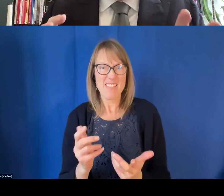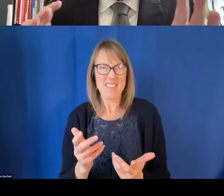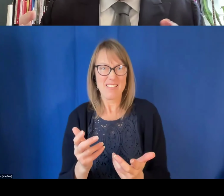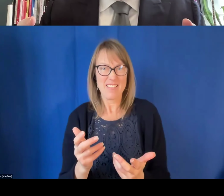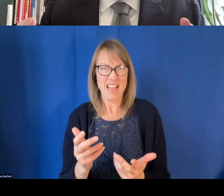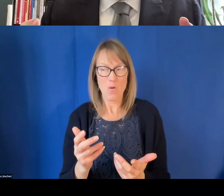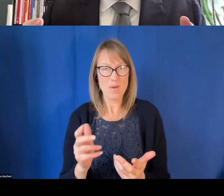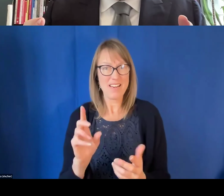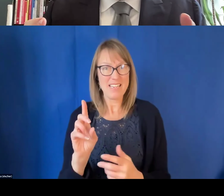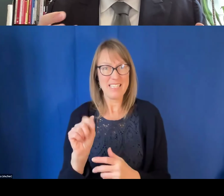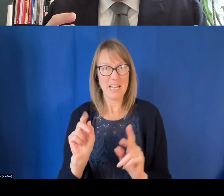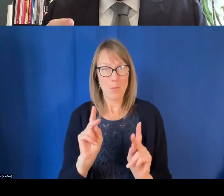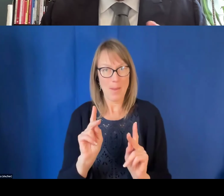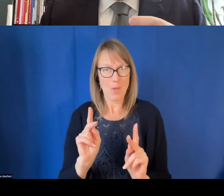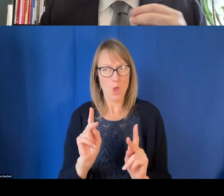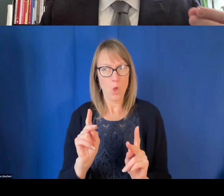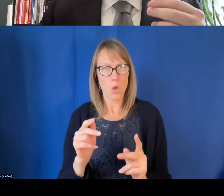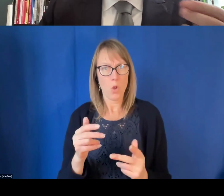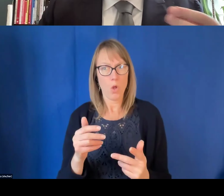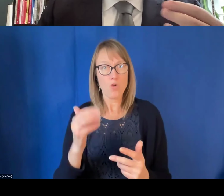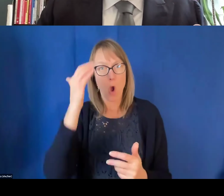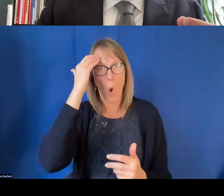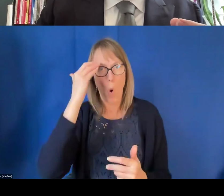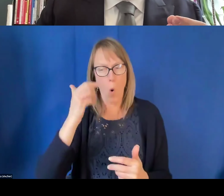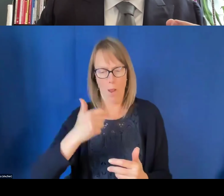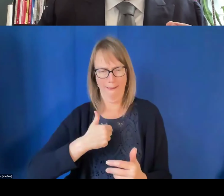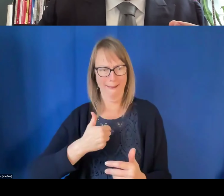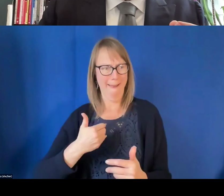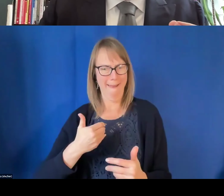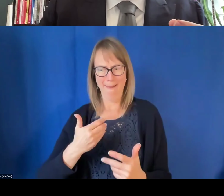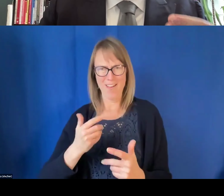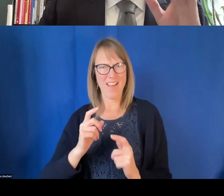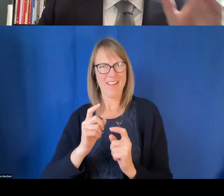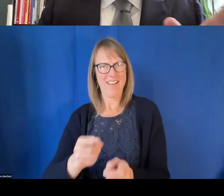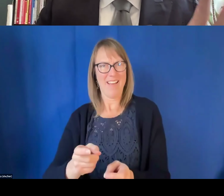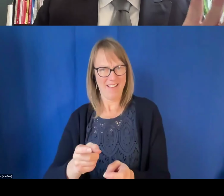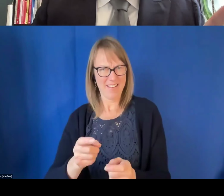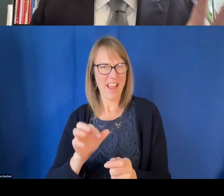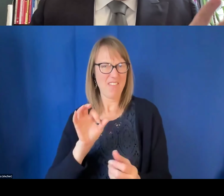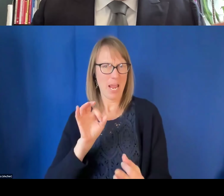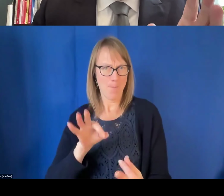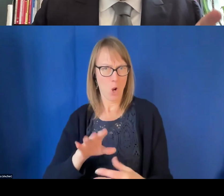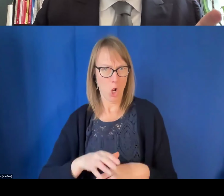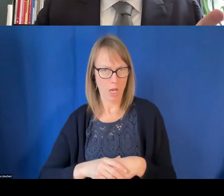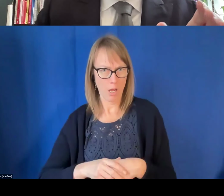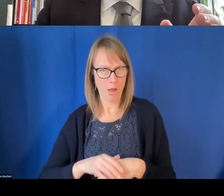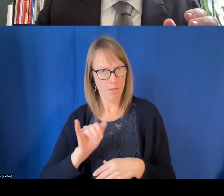of the features gets you quite a long way. But it's really that conversation of, you know, we understand that this is what you would want